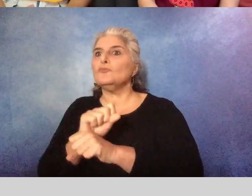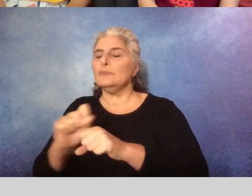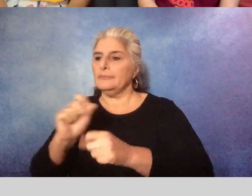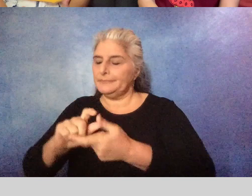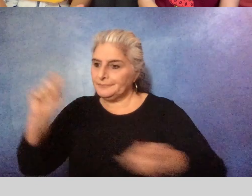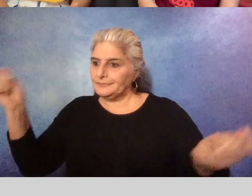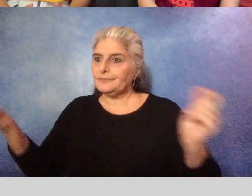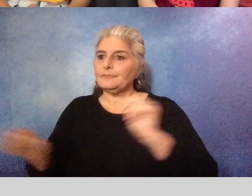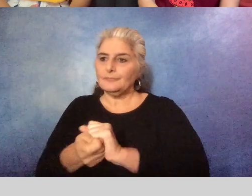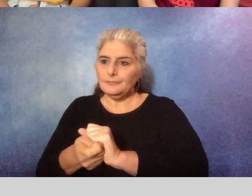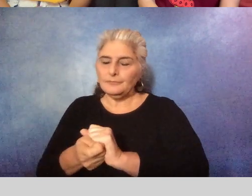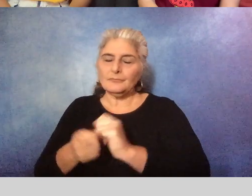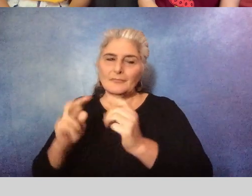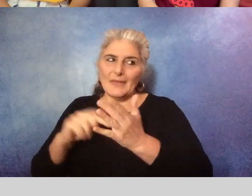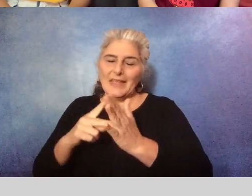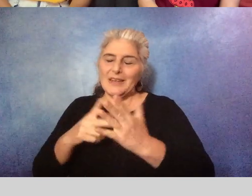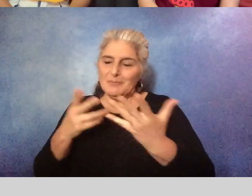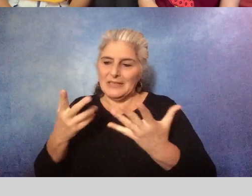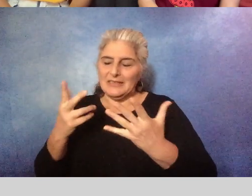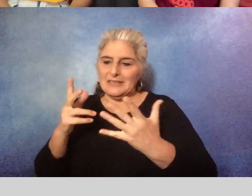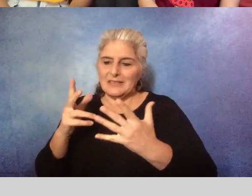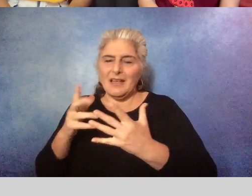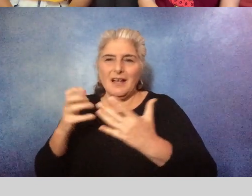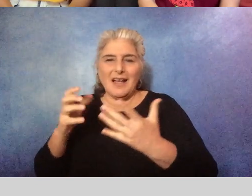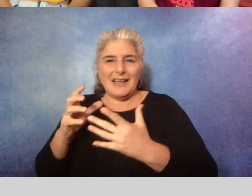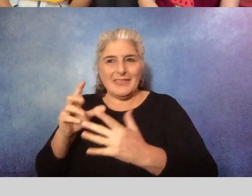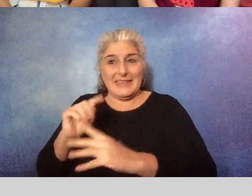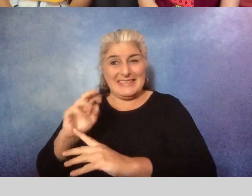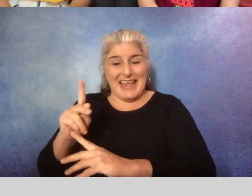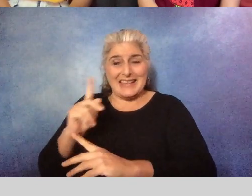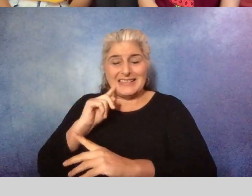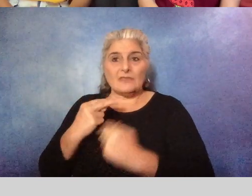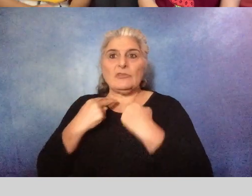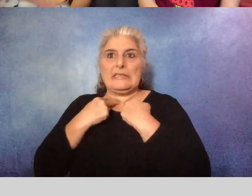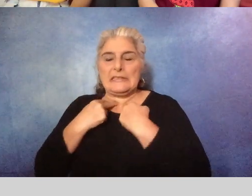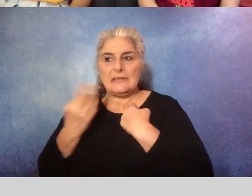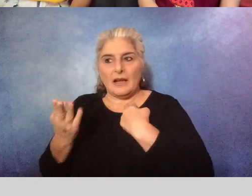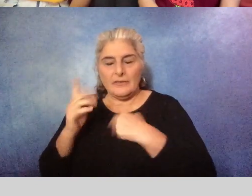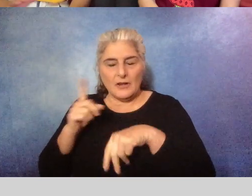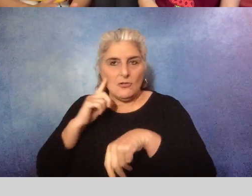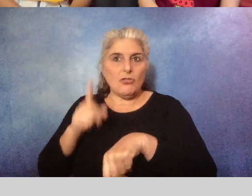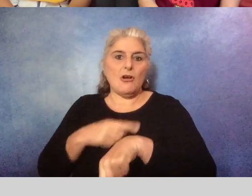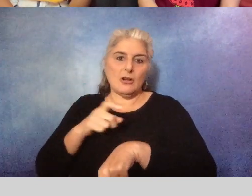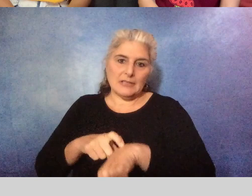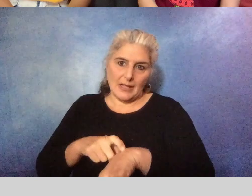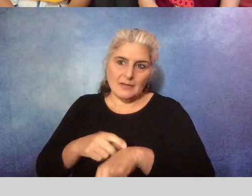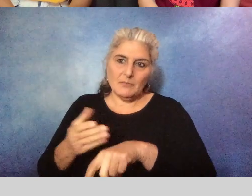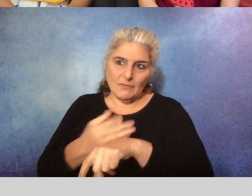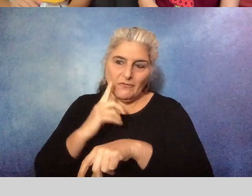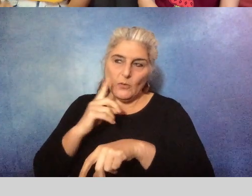And tasking spent a lot of time there before we can actually move them to production.